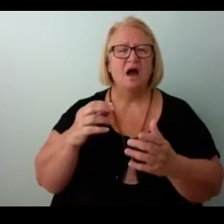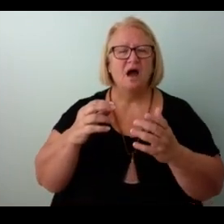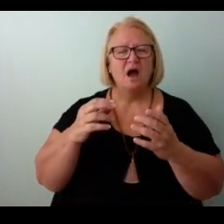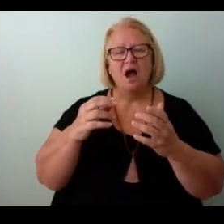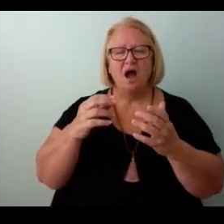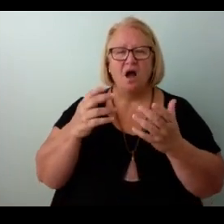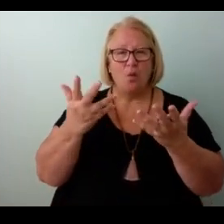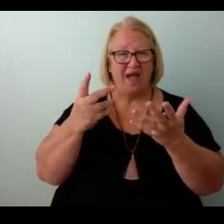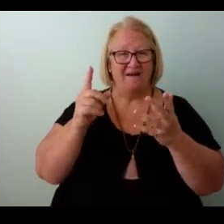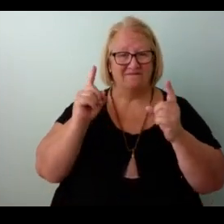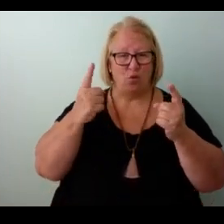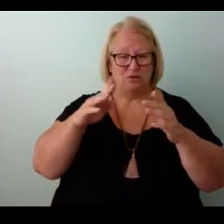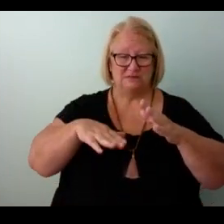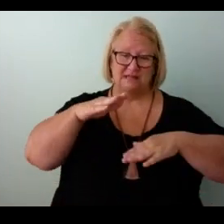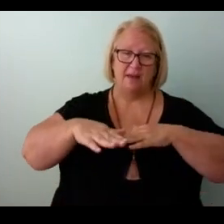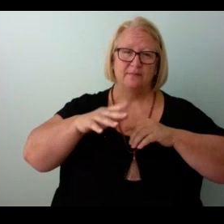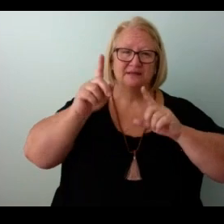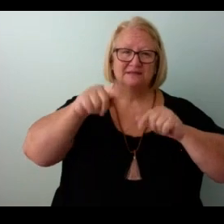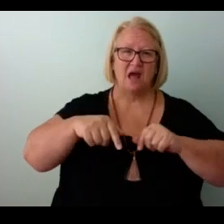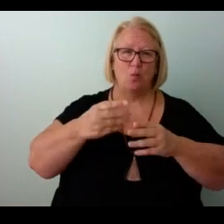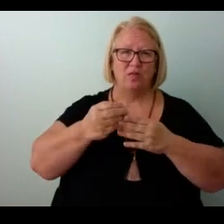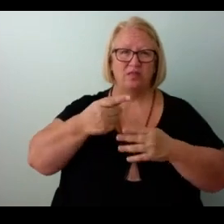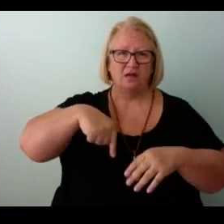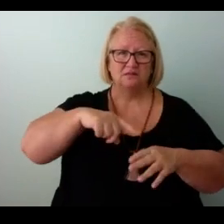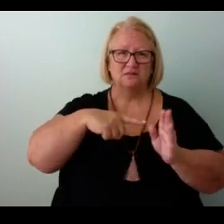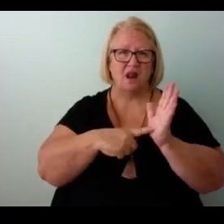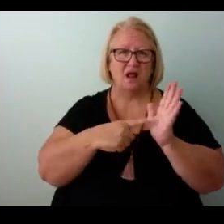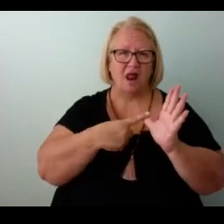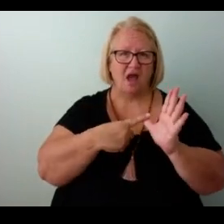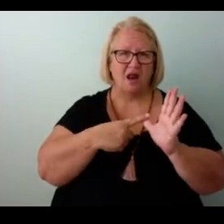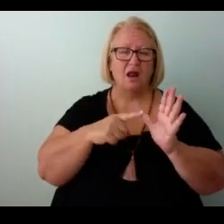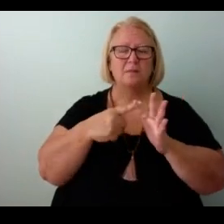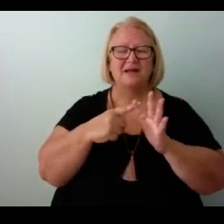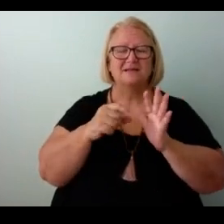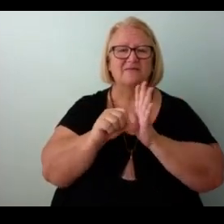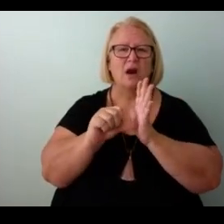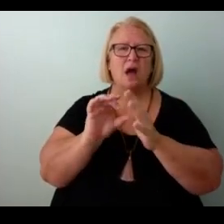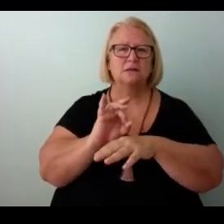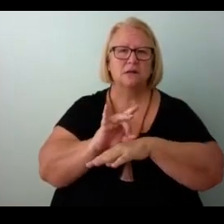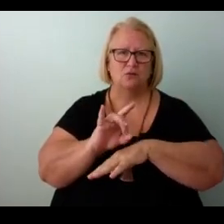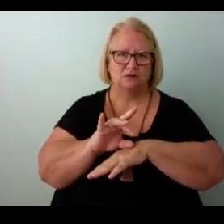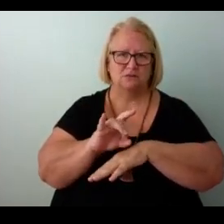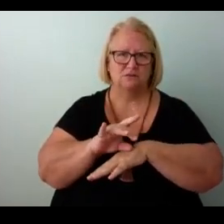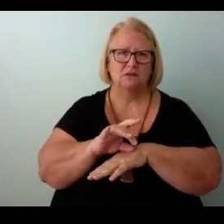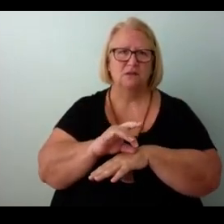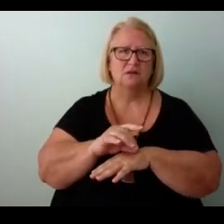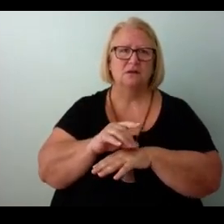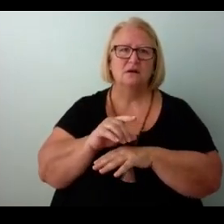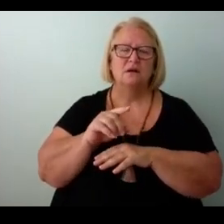I'm a big fan of financial counsellors only because I can remember it so easily because